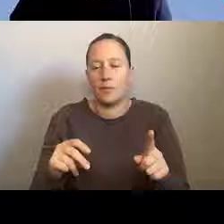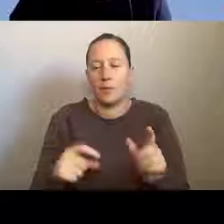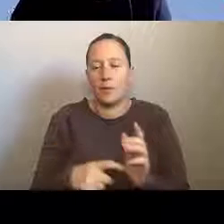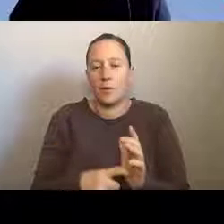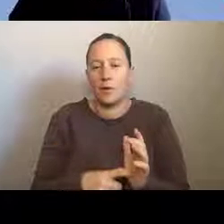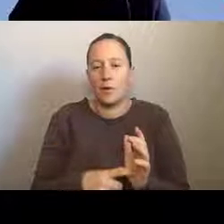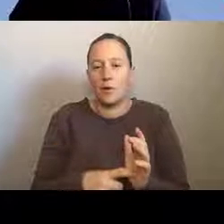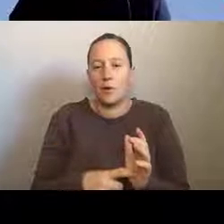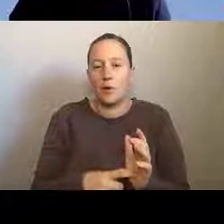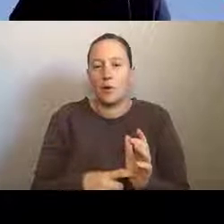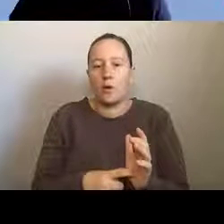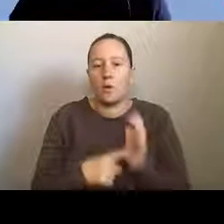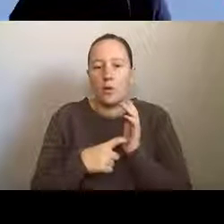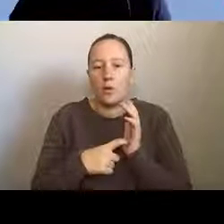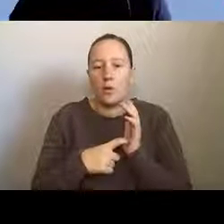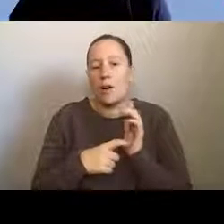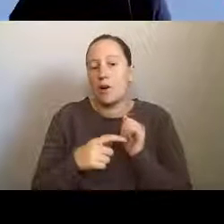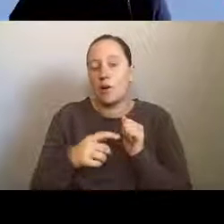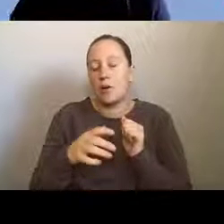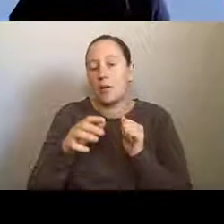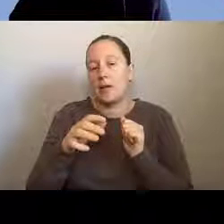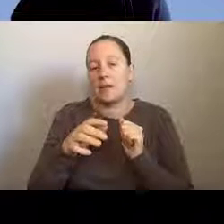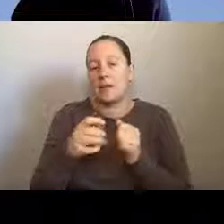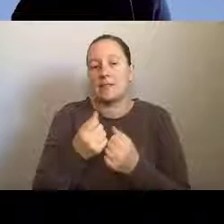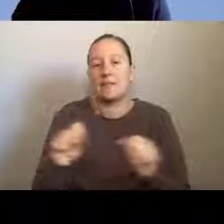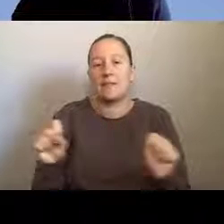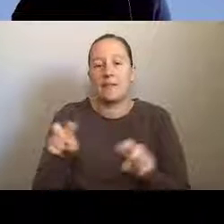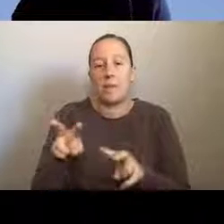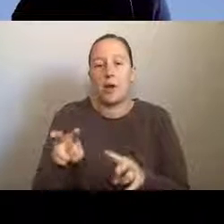Monitoring Plan or Board or another plan to monitor the data.